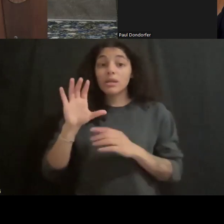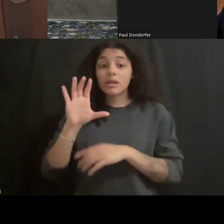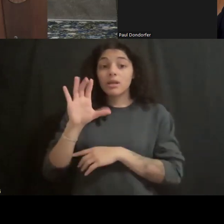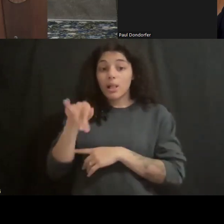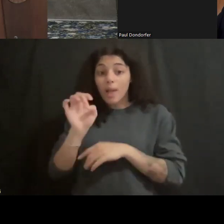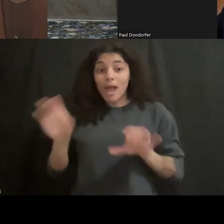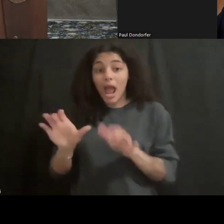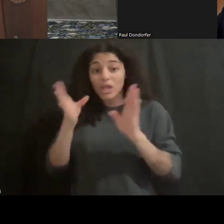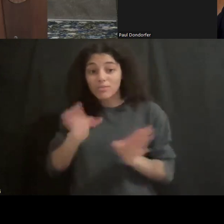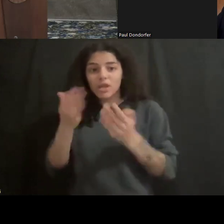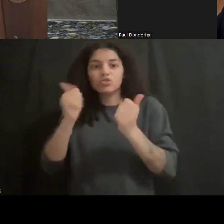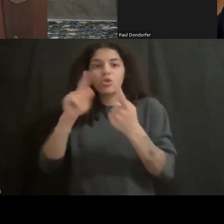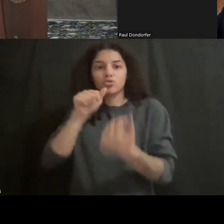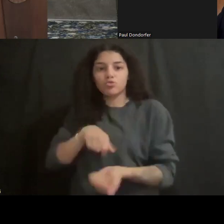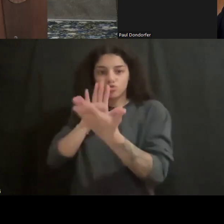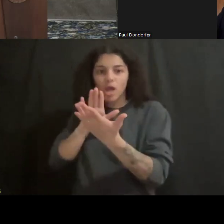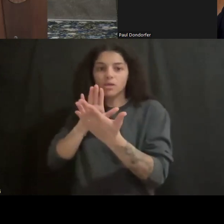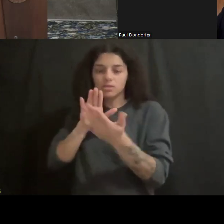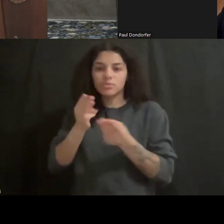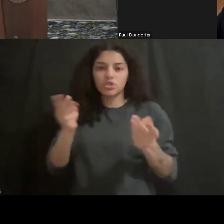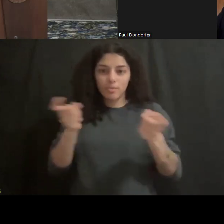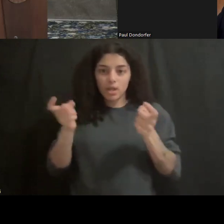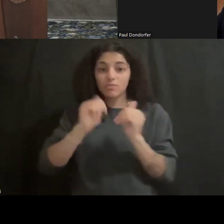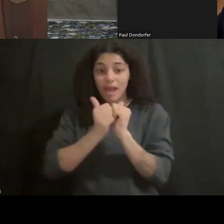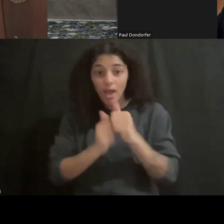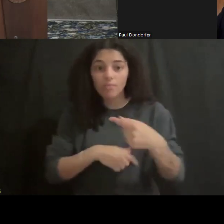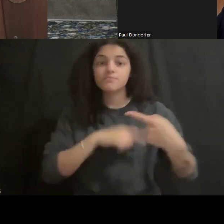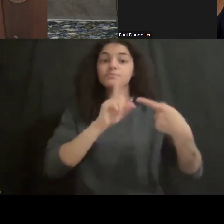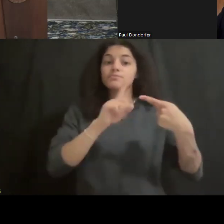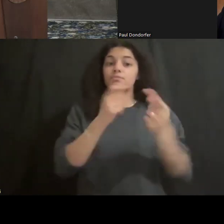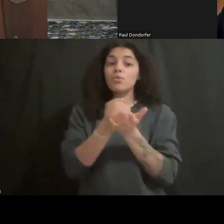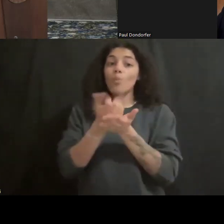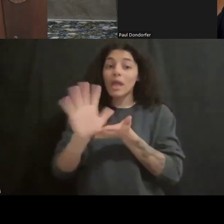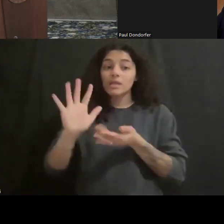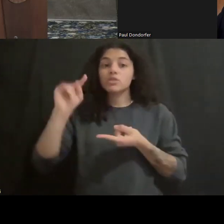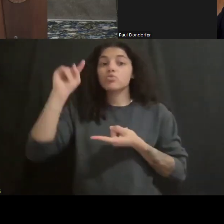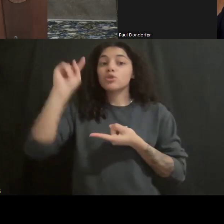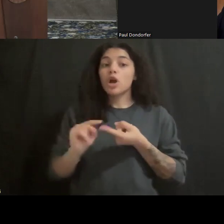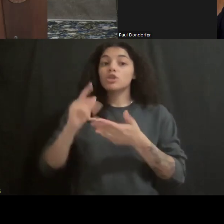Strategy one waste reduction programs includes finalize and implement recommendations of the